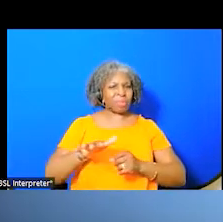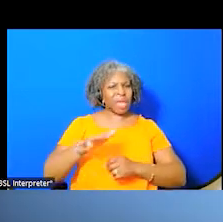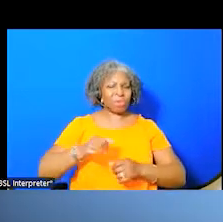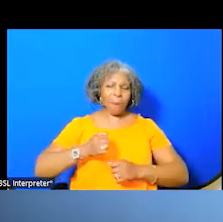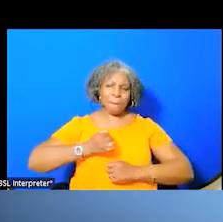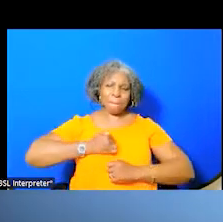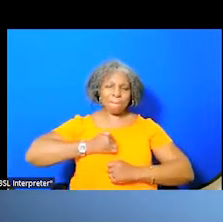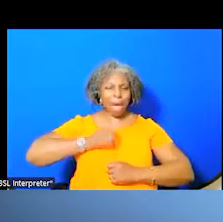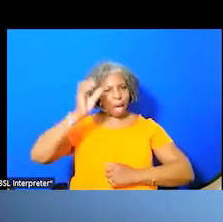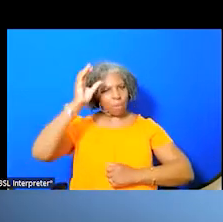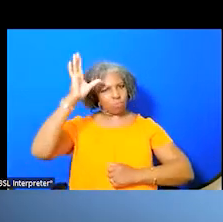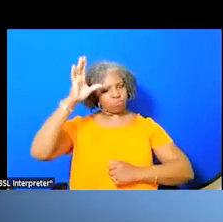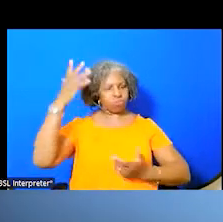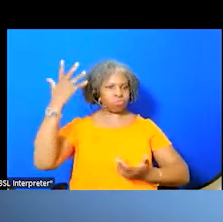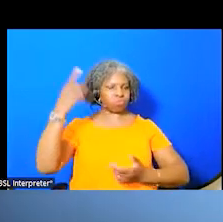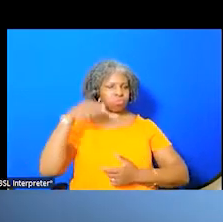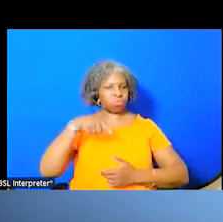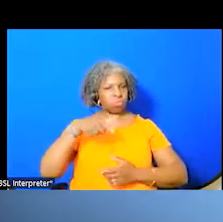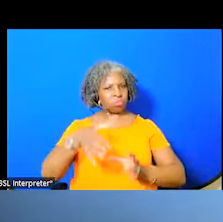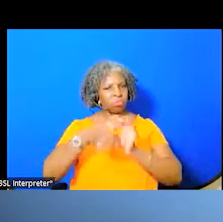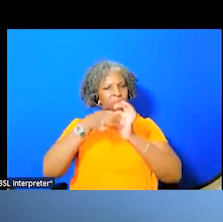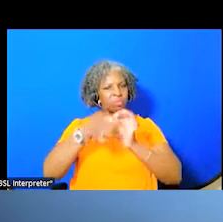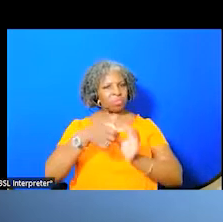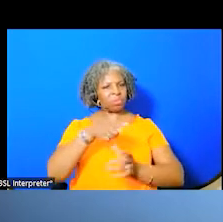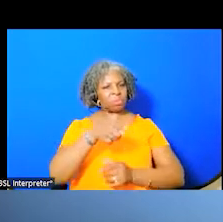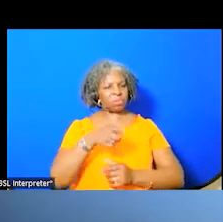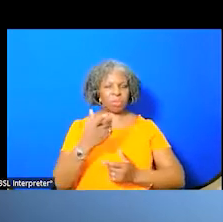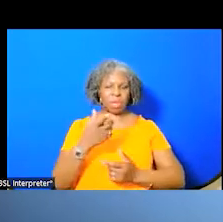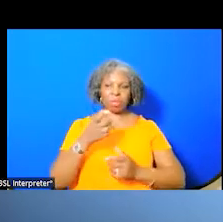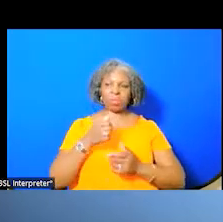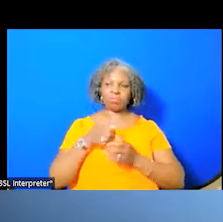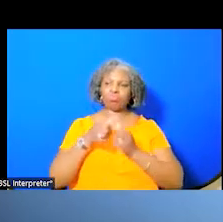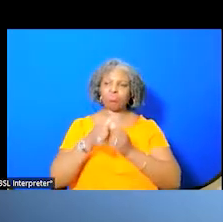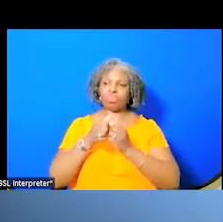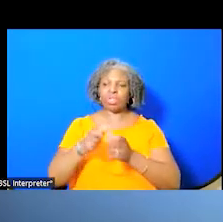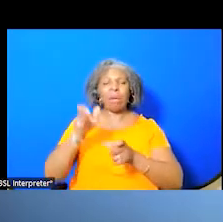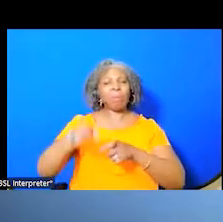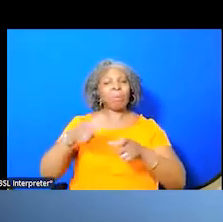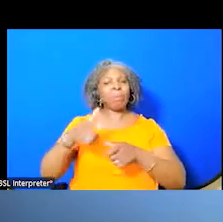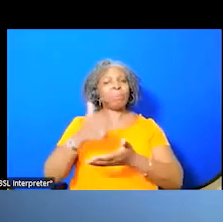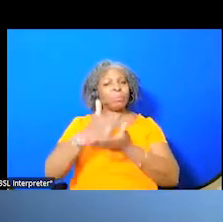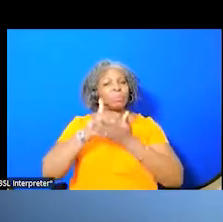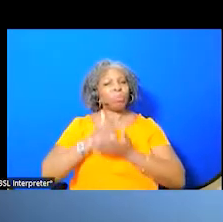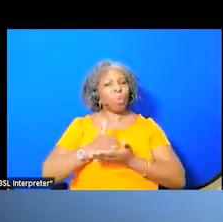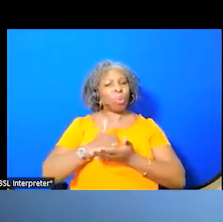And I'm really grateful for the people who've helped me with that. Amy and Andy are going to share some excellent projects with us.